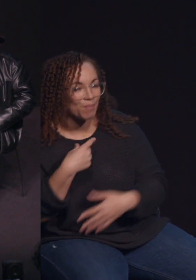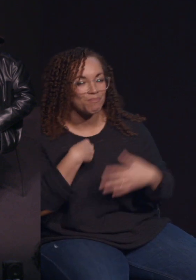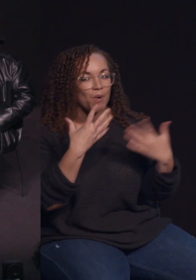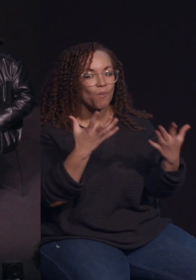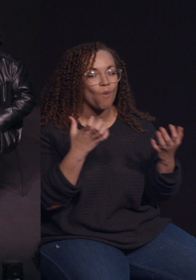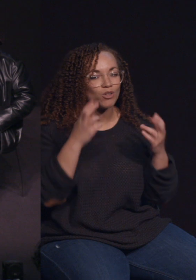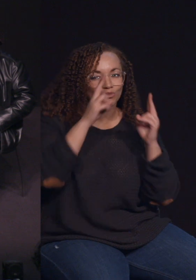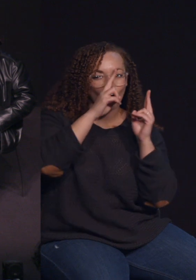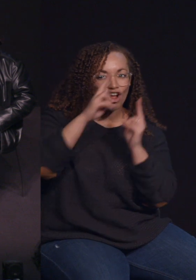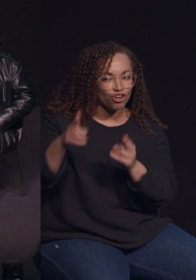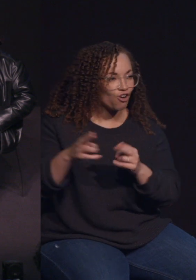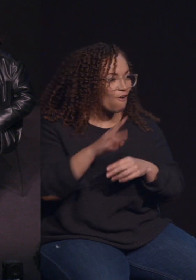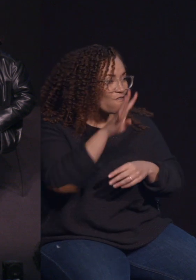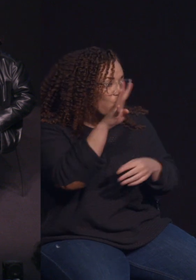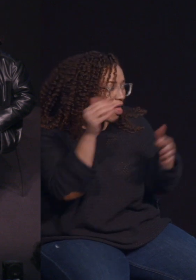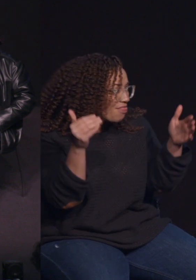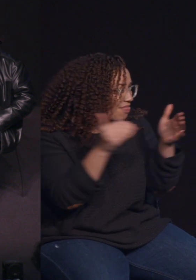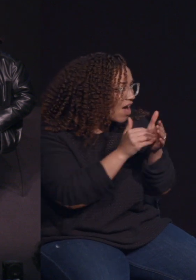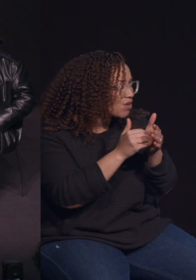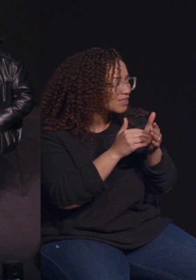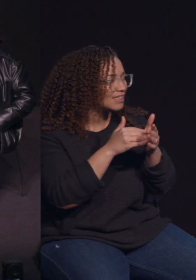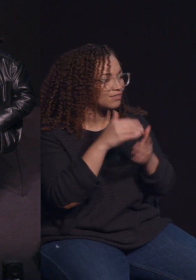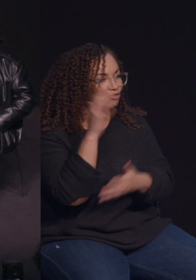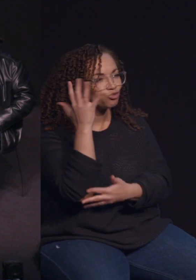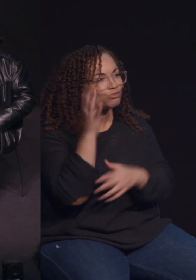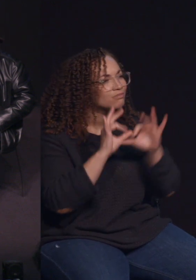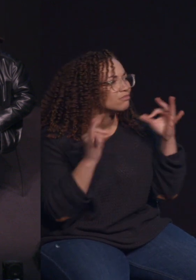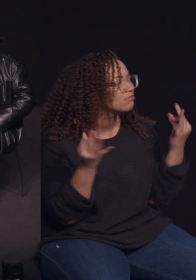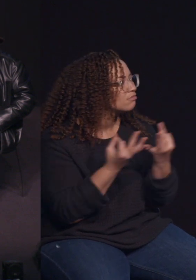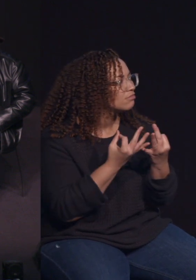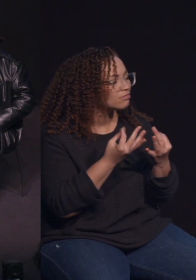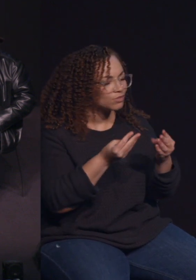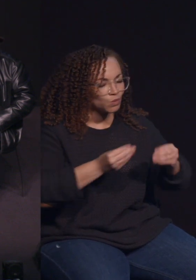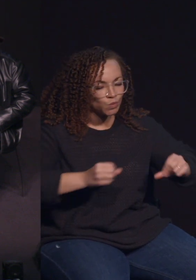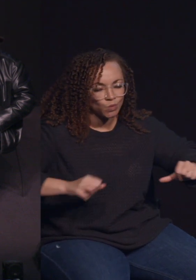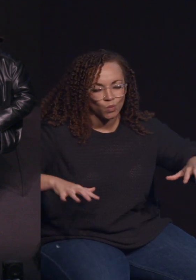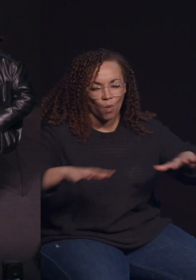kin, the soil, the air, water, insects, and pollinators at EARTHseed.